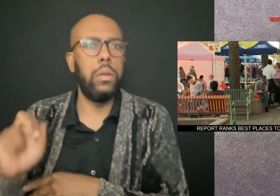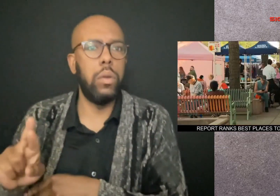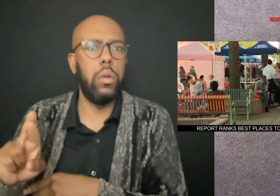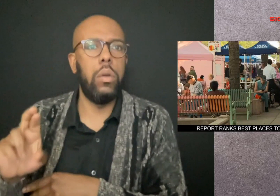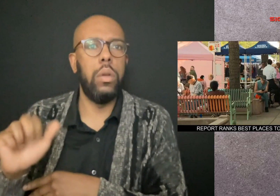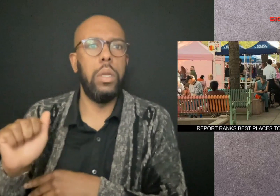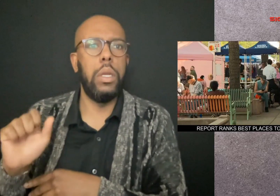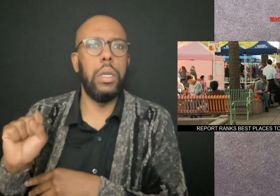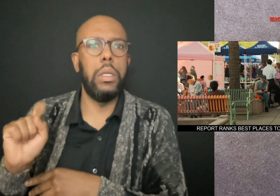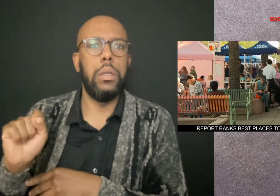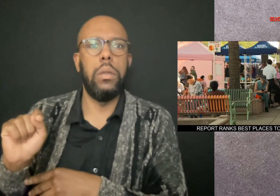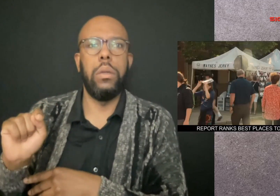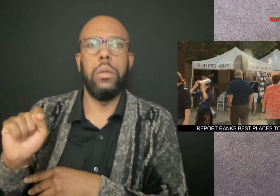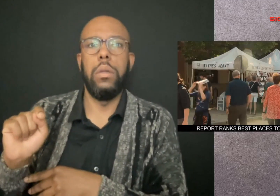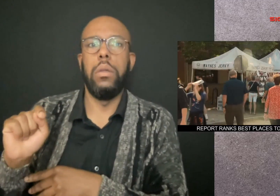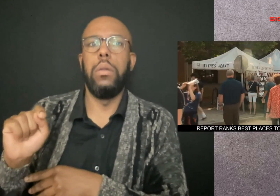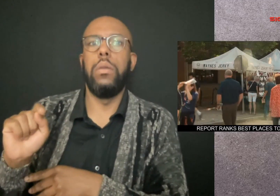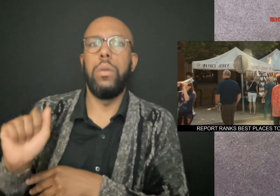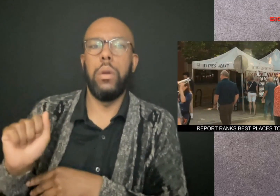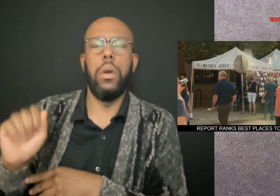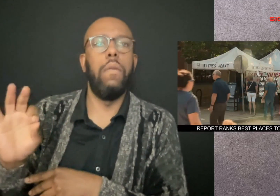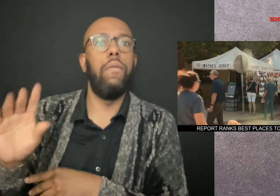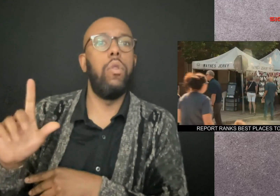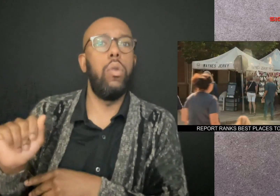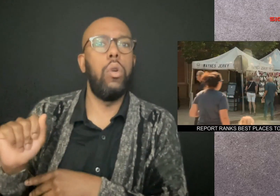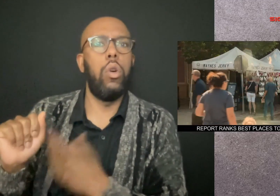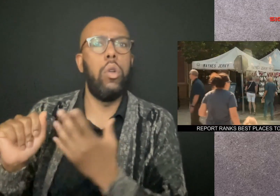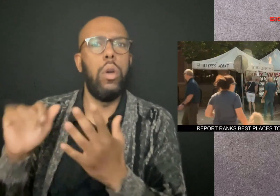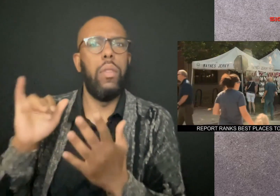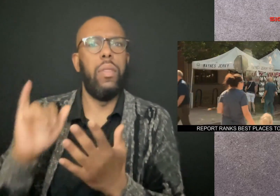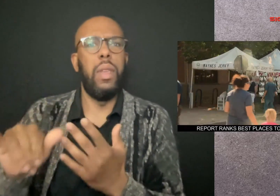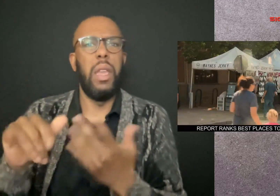and Sarasota, Florida. Round out this year's top five.